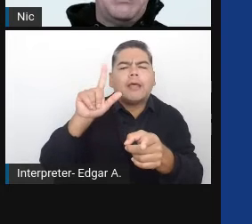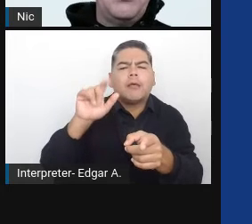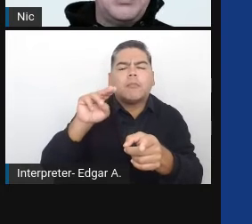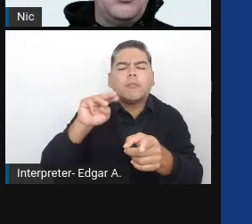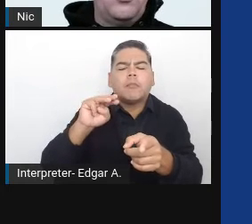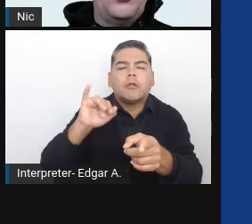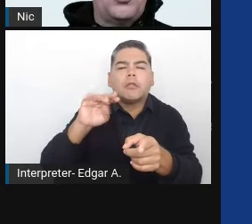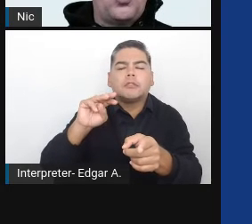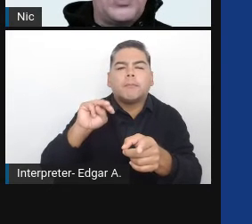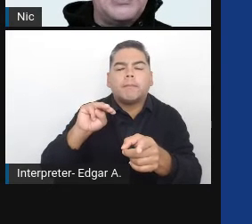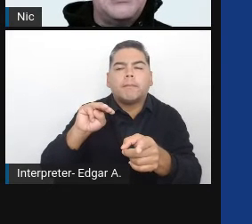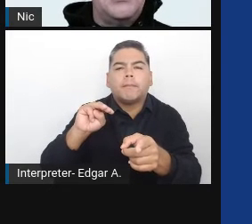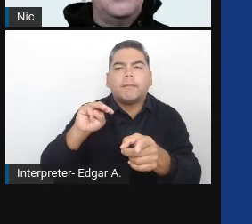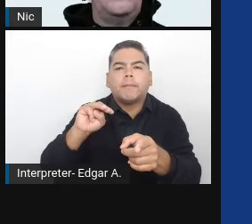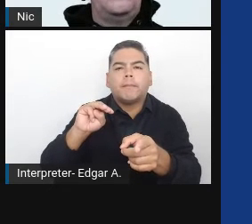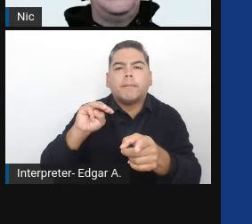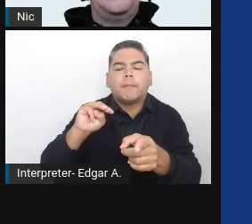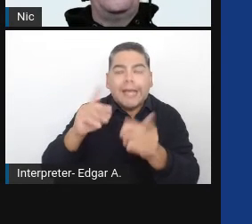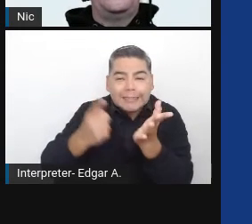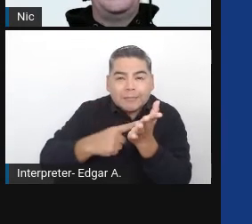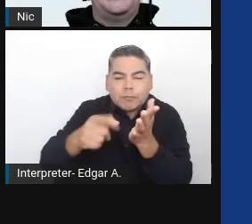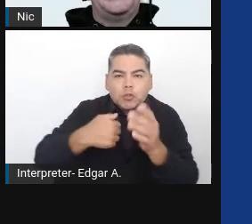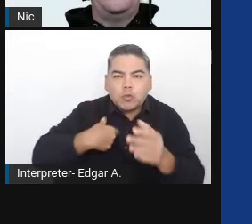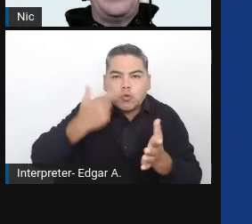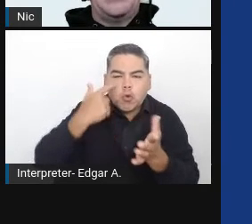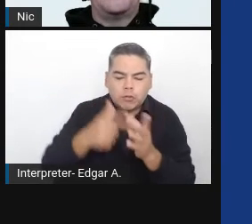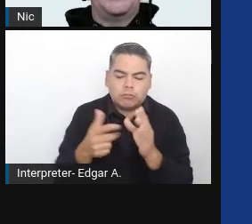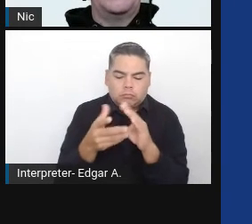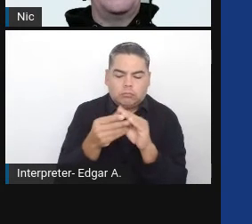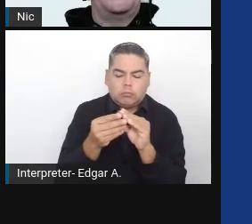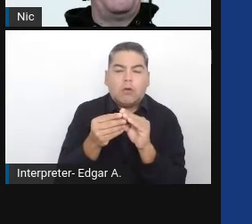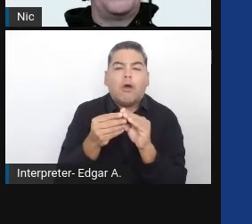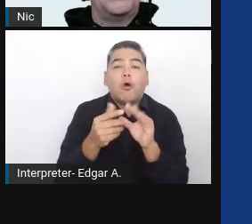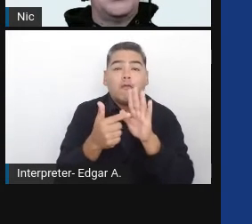By using the word crazy to denote a negative aspect,